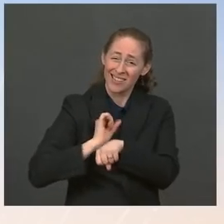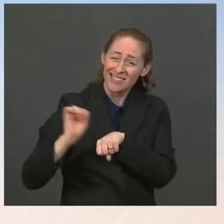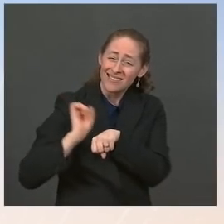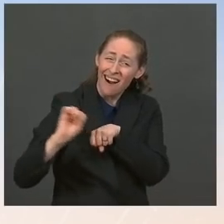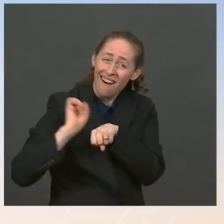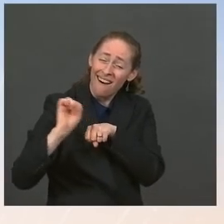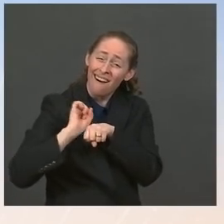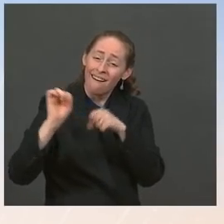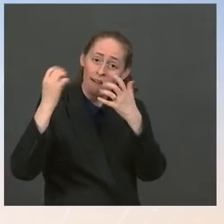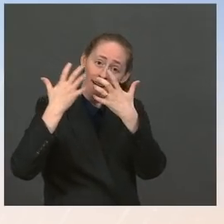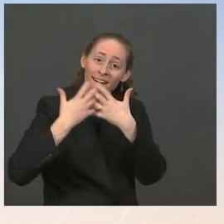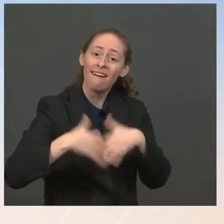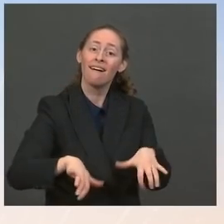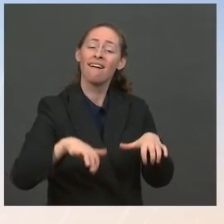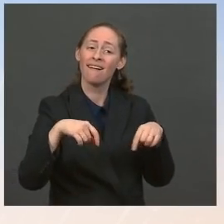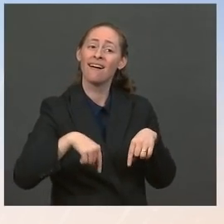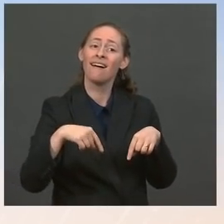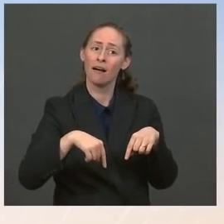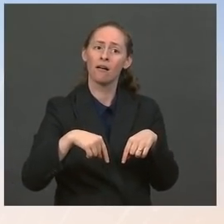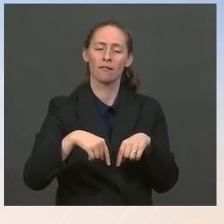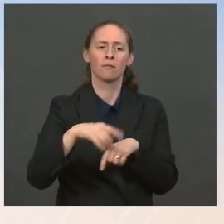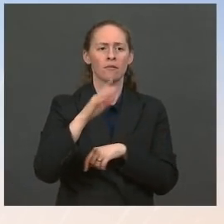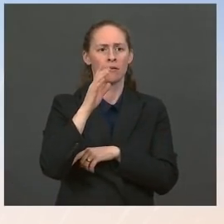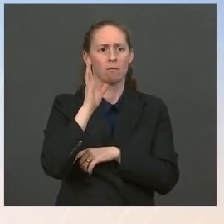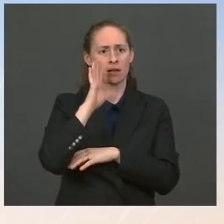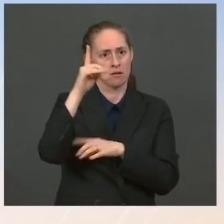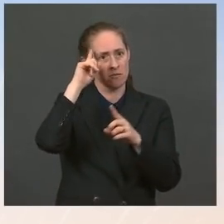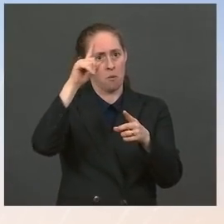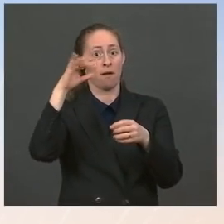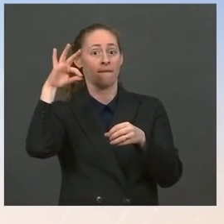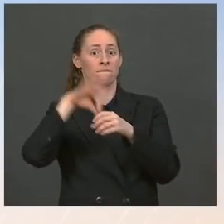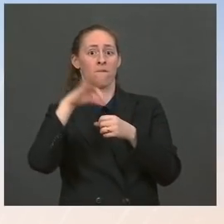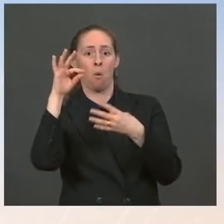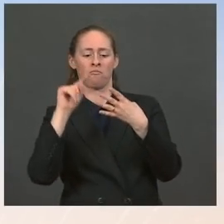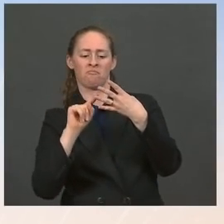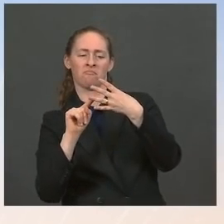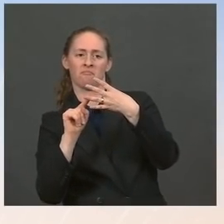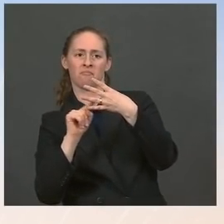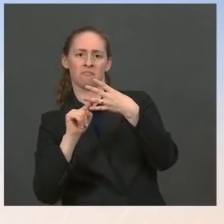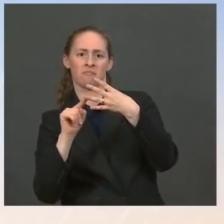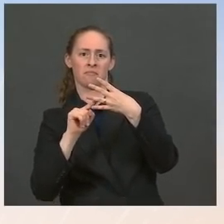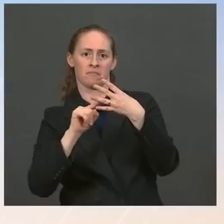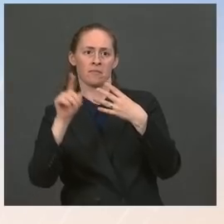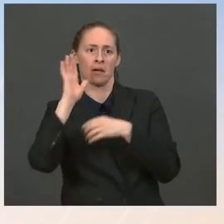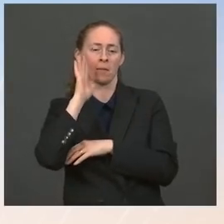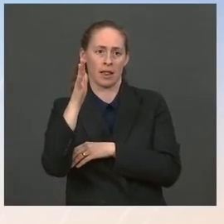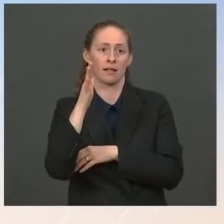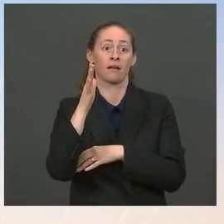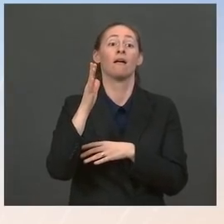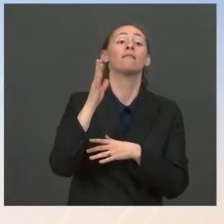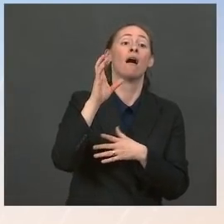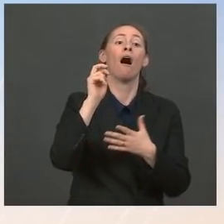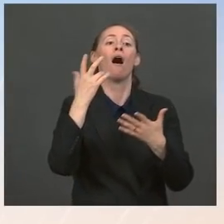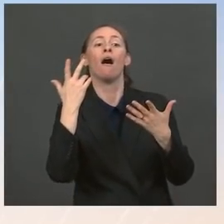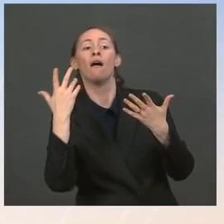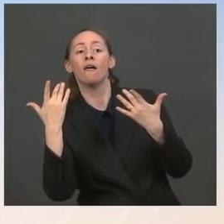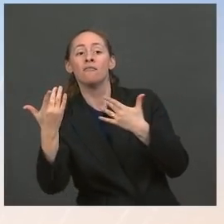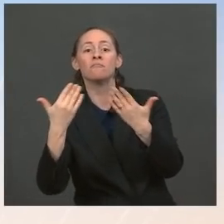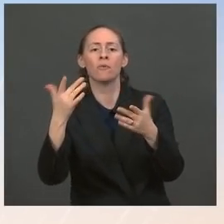it's going to go for a vote the week of November 15th out of the House, and then we're going to work with Leader Schumer to make sure that get -- that it gets done.